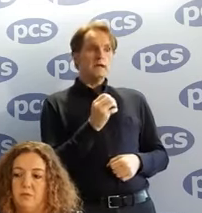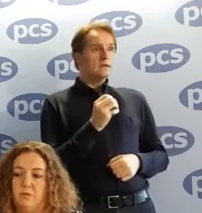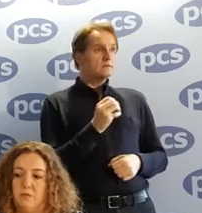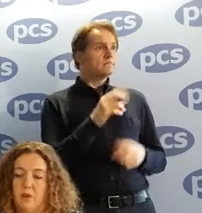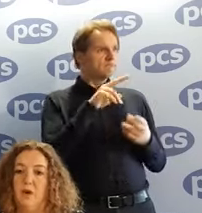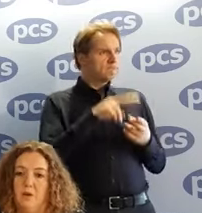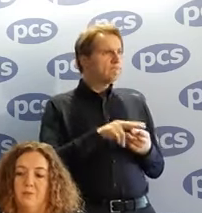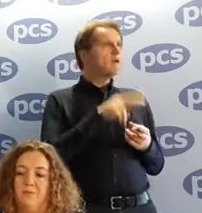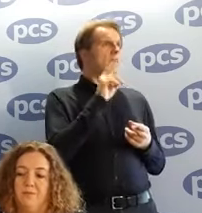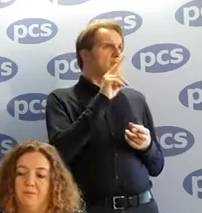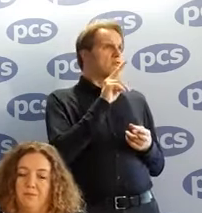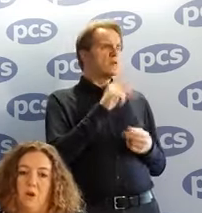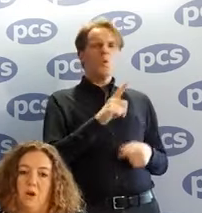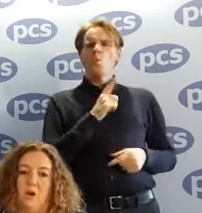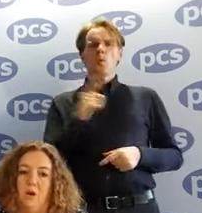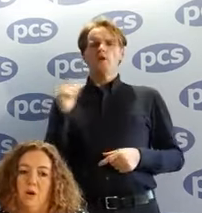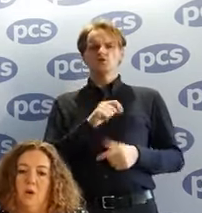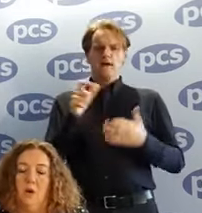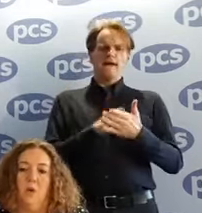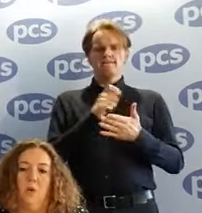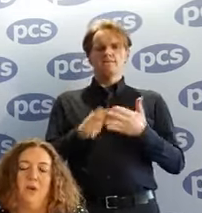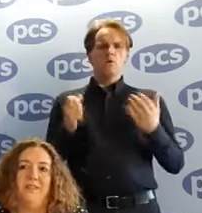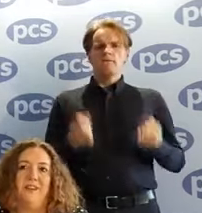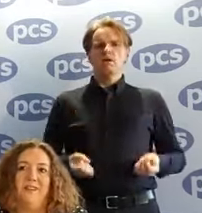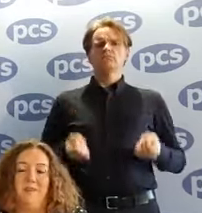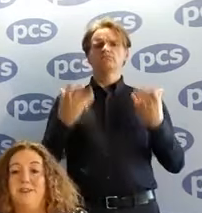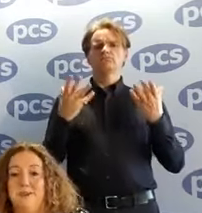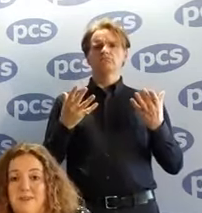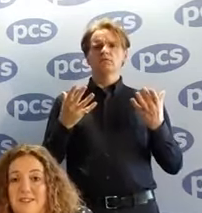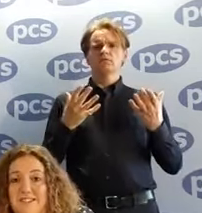industrial action to get a 5% rise? Well I think the best way to answer